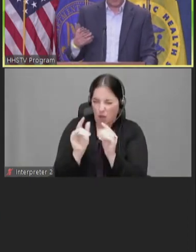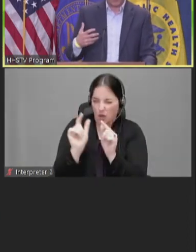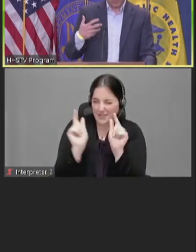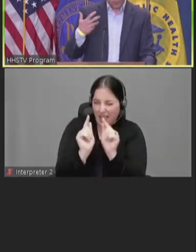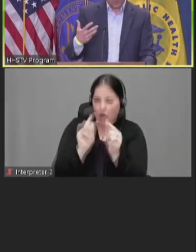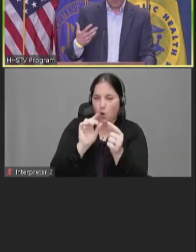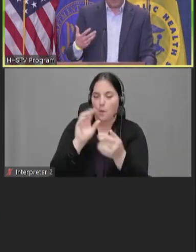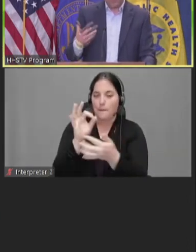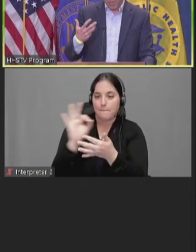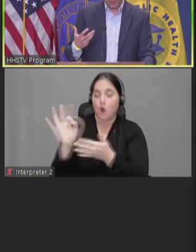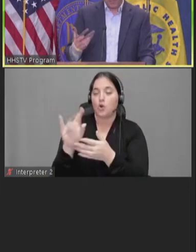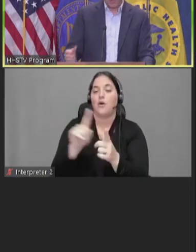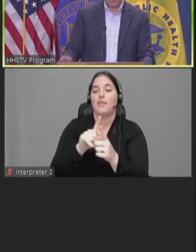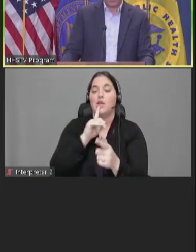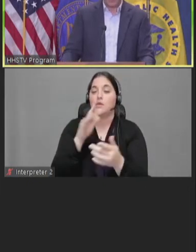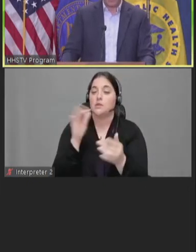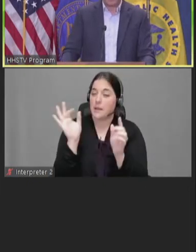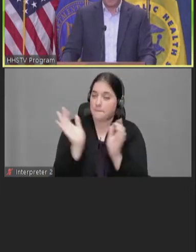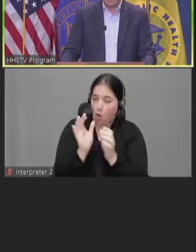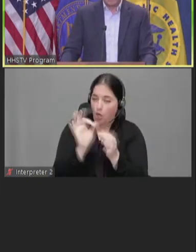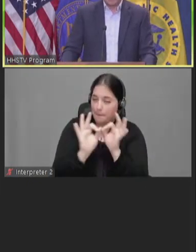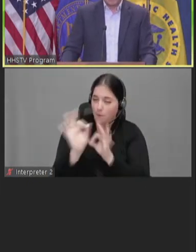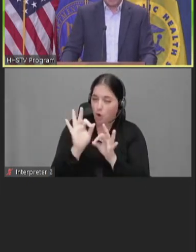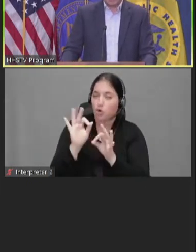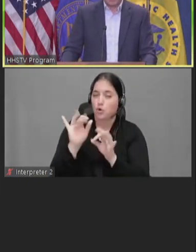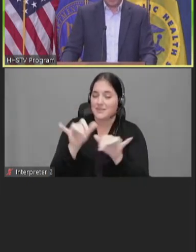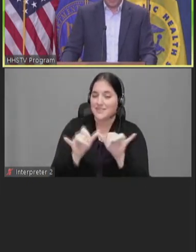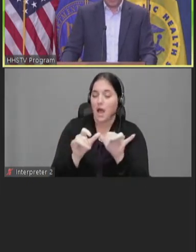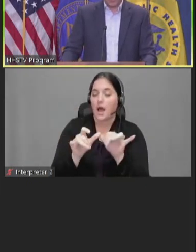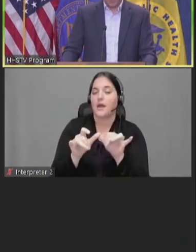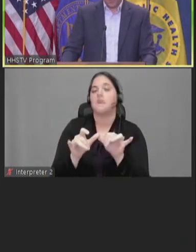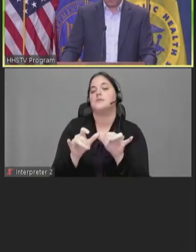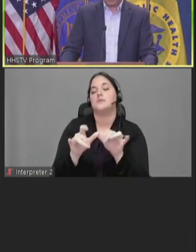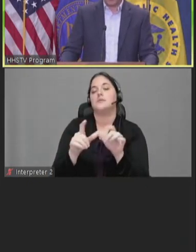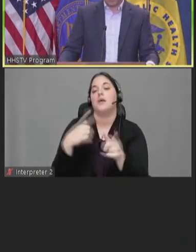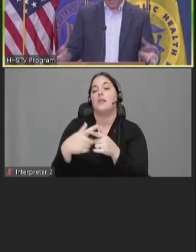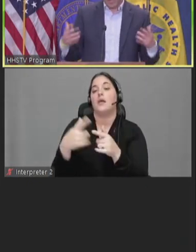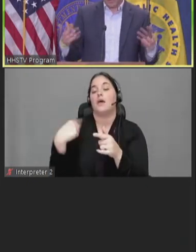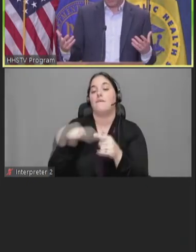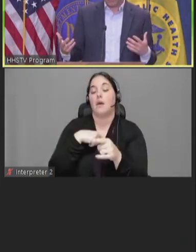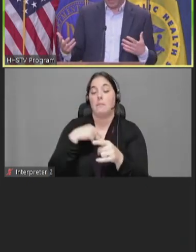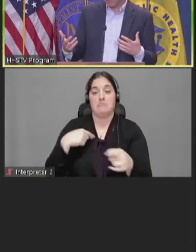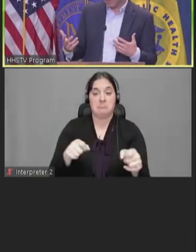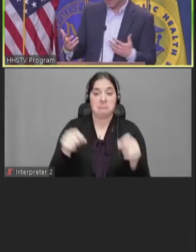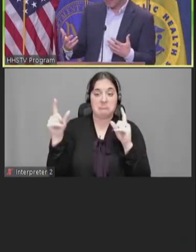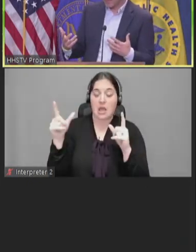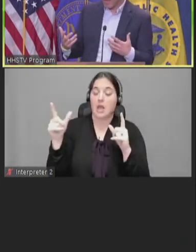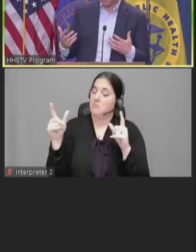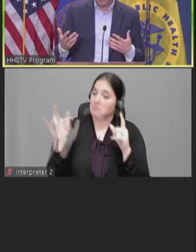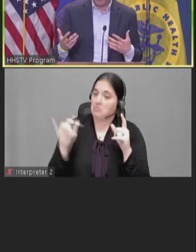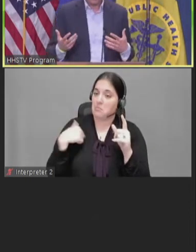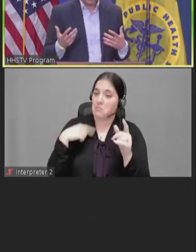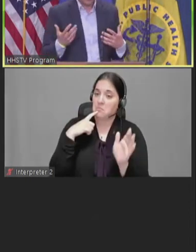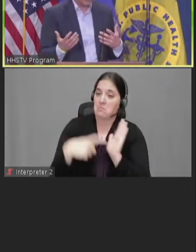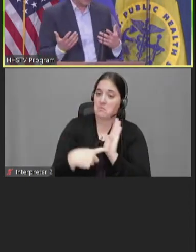a controlled smaller particle size. And, to our surprise, we found that this actually switches